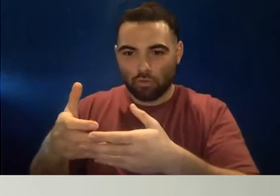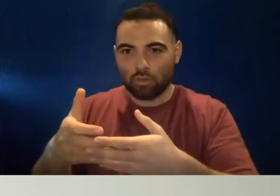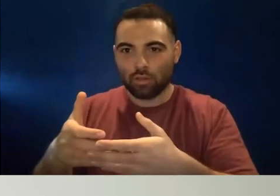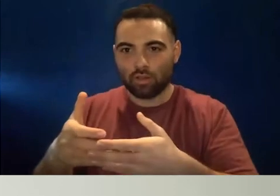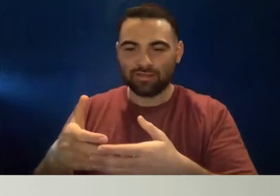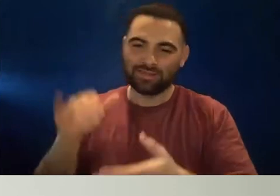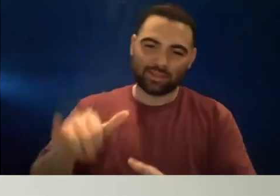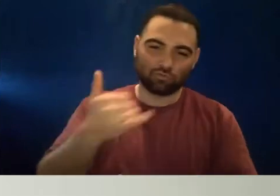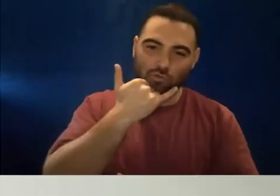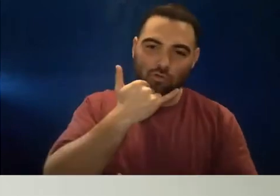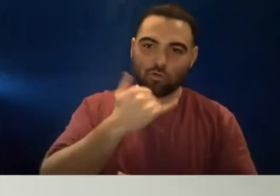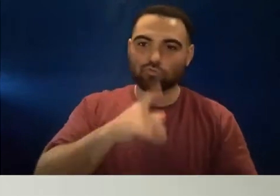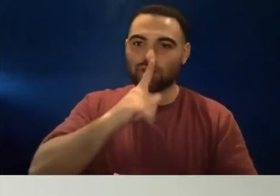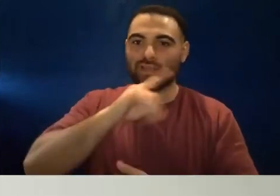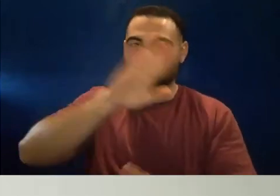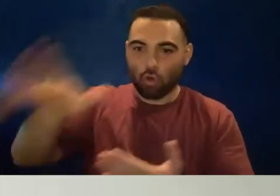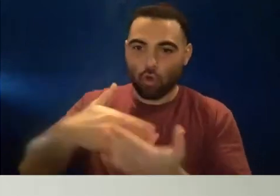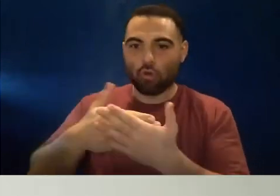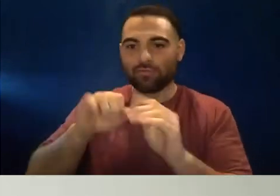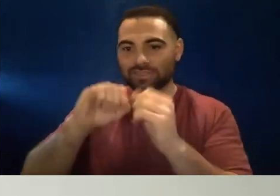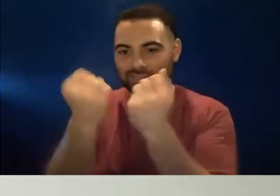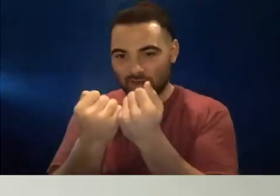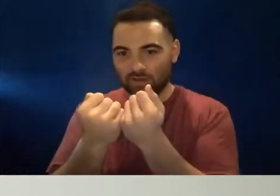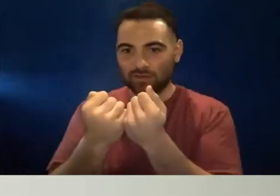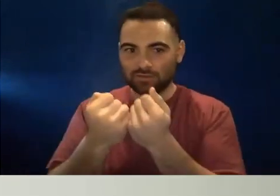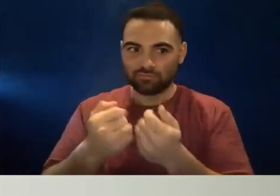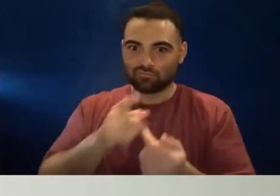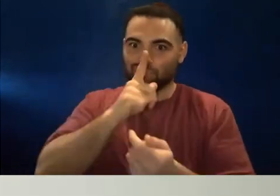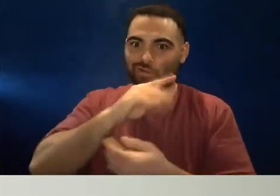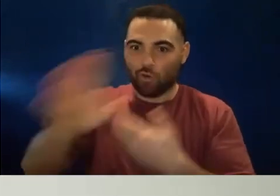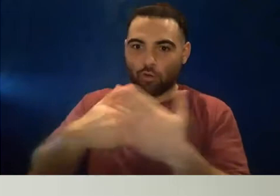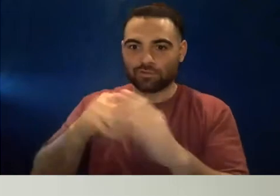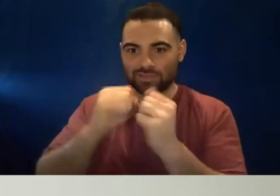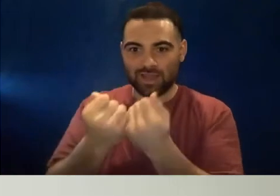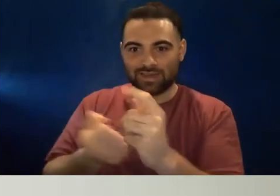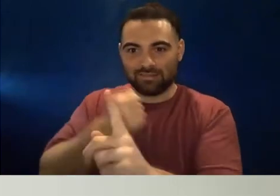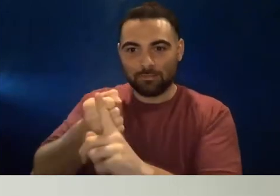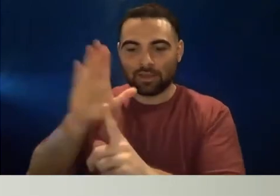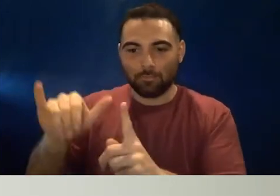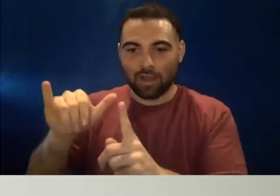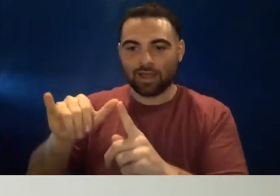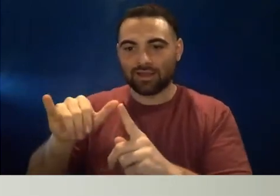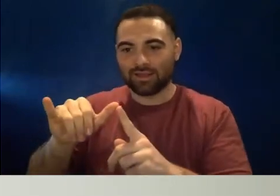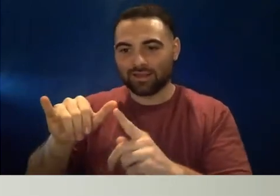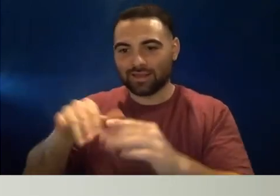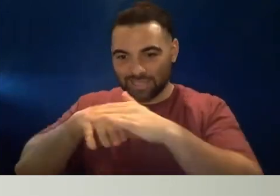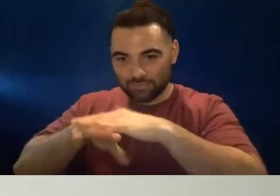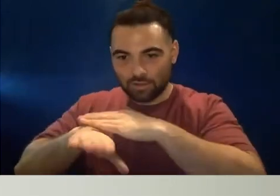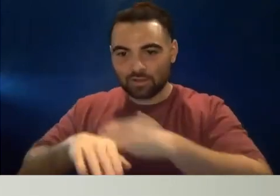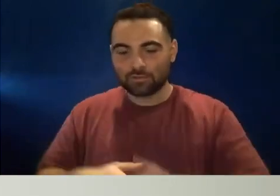It's really the whole of society that is impacted by inaccessibility. And this debate is coming up recently